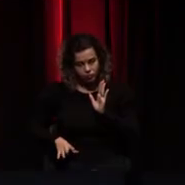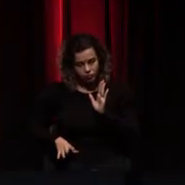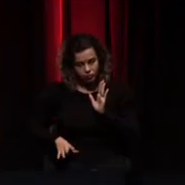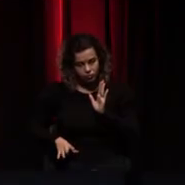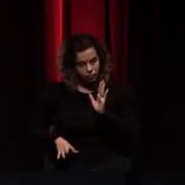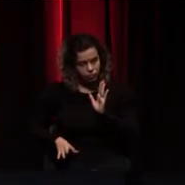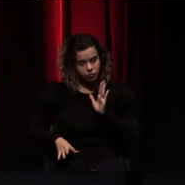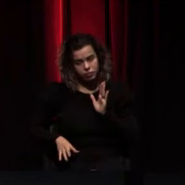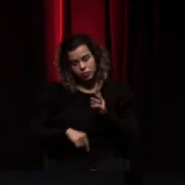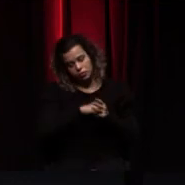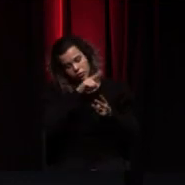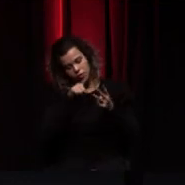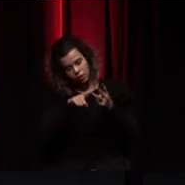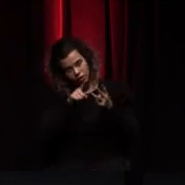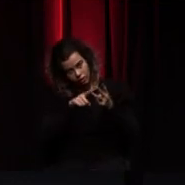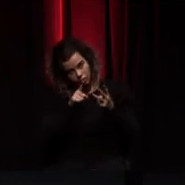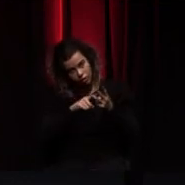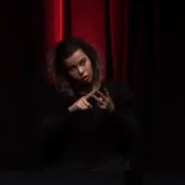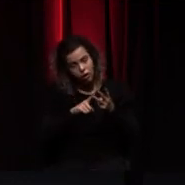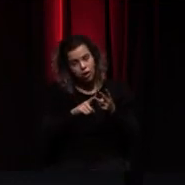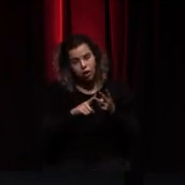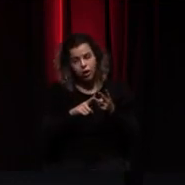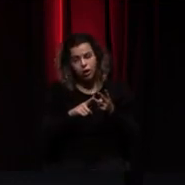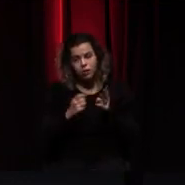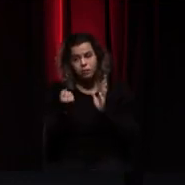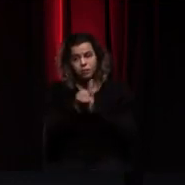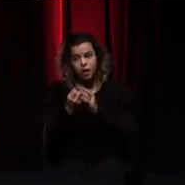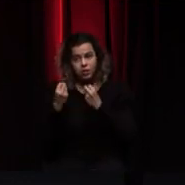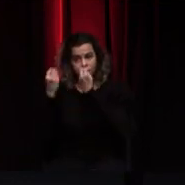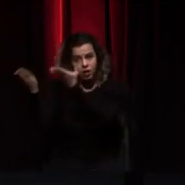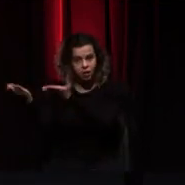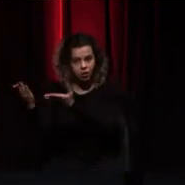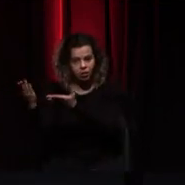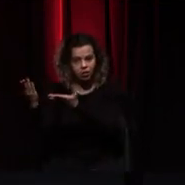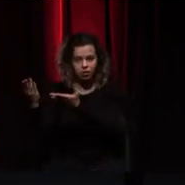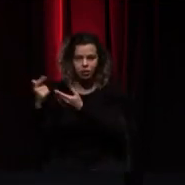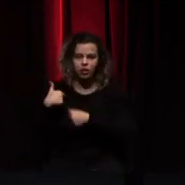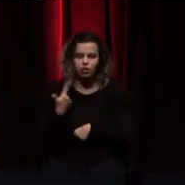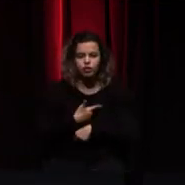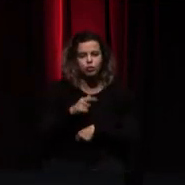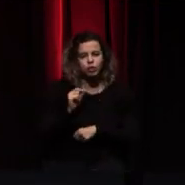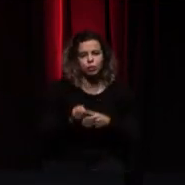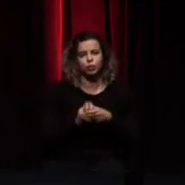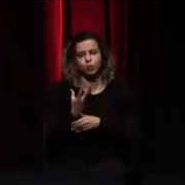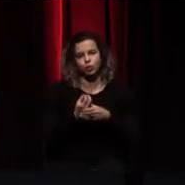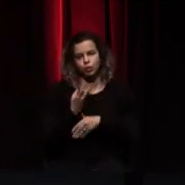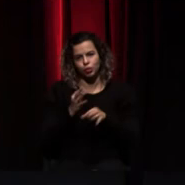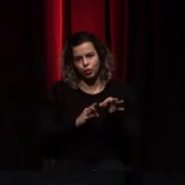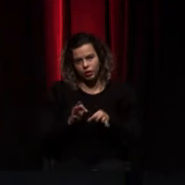Another situation is a thing that we produce for a brand and the brand’s channels and we take over as producer.